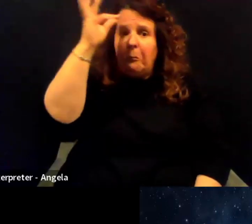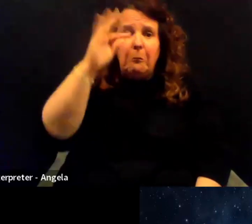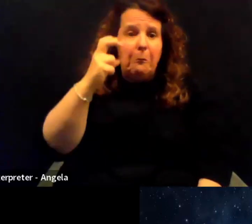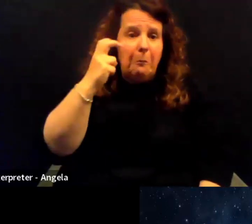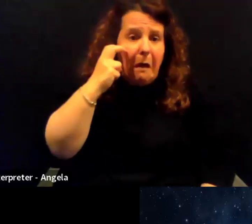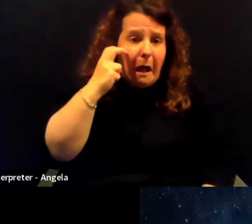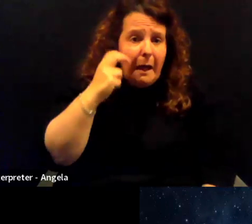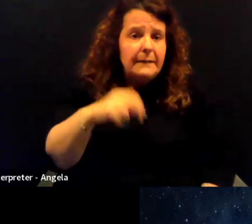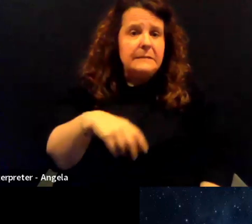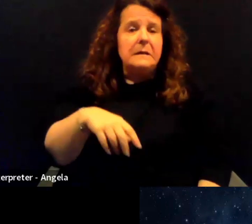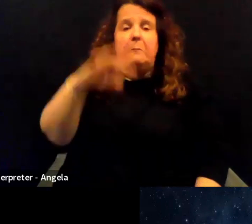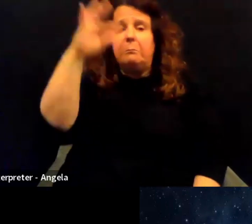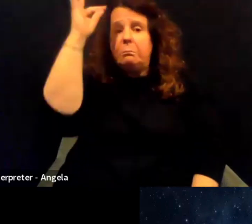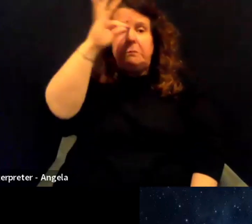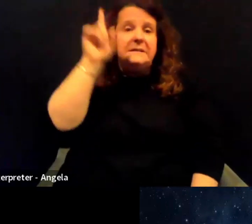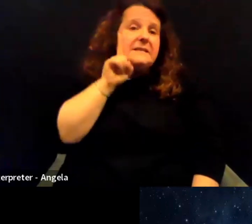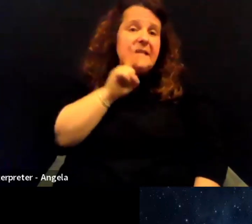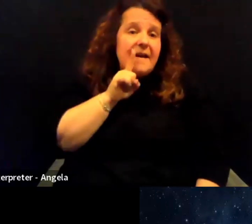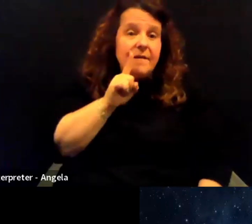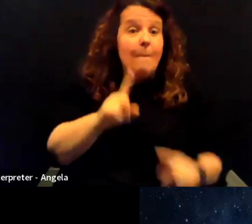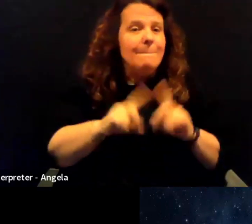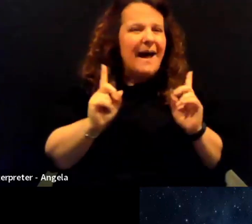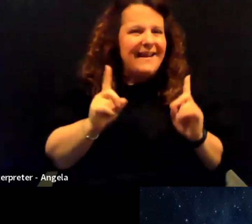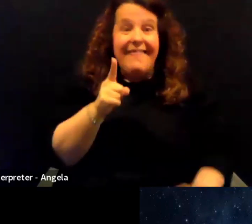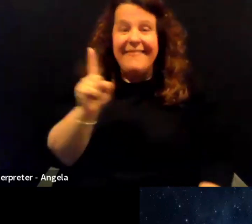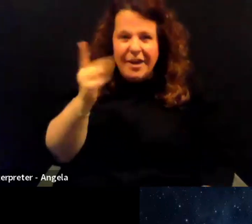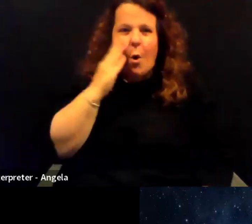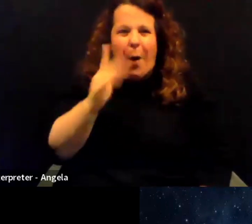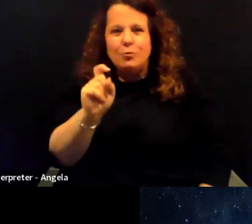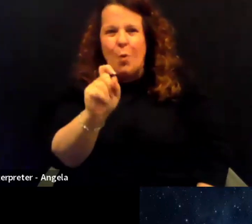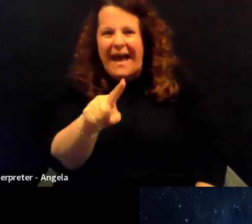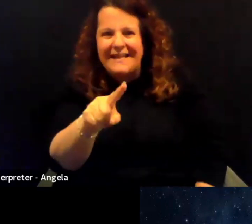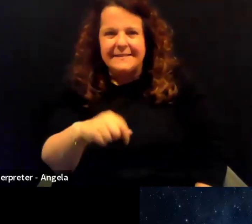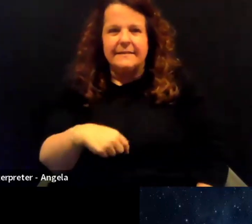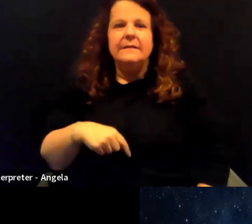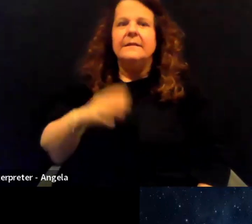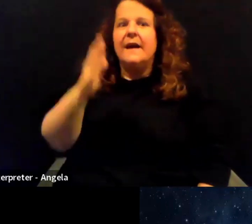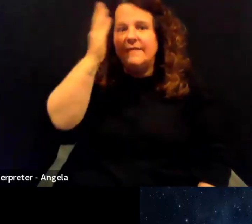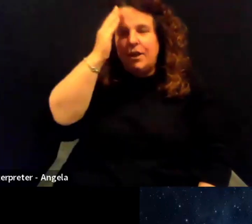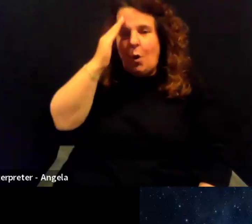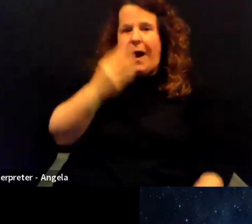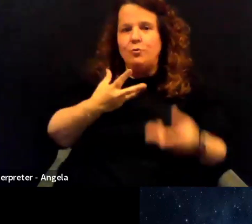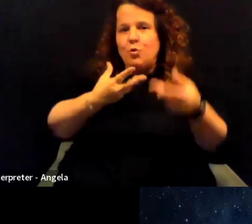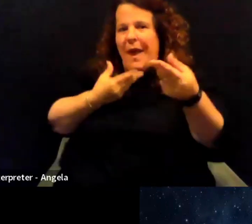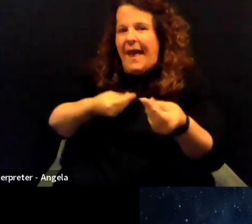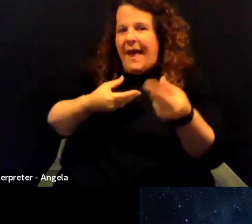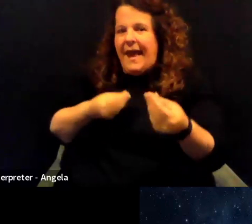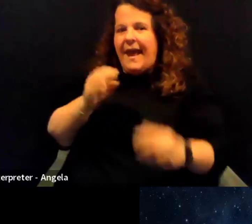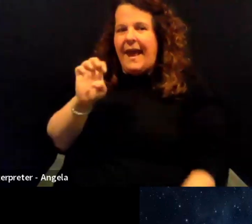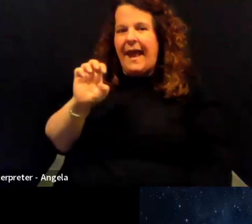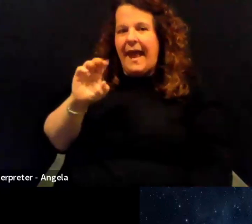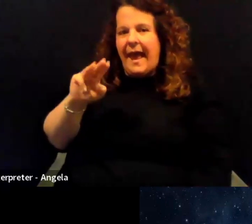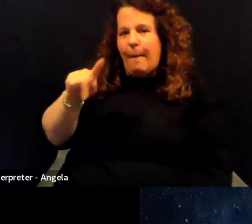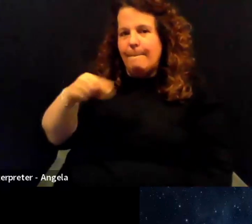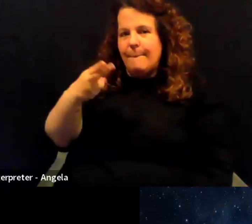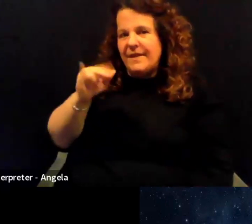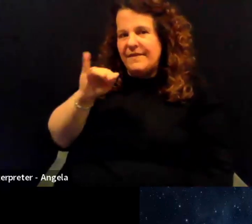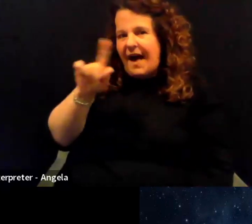deafness, but they know how to ask, they know how to empathize, they know how to ask, and I, and to me, it's not about familiarity with the